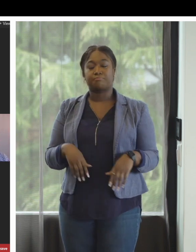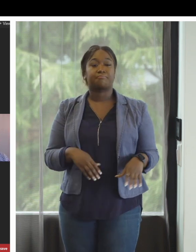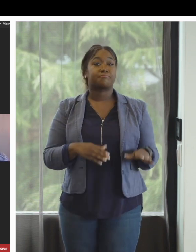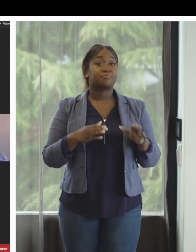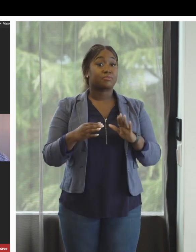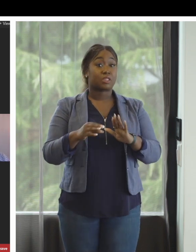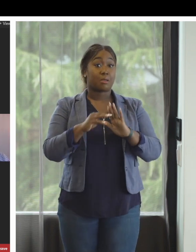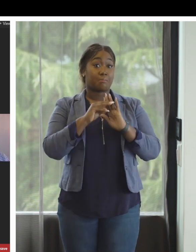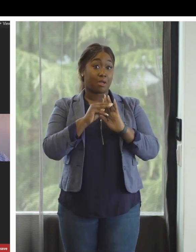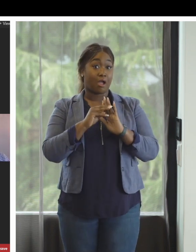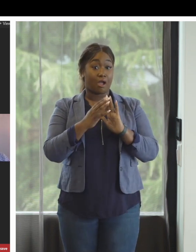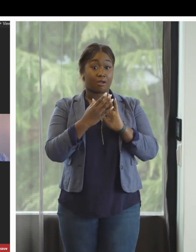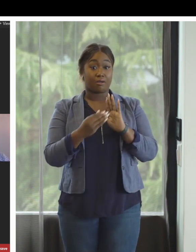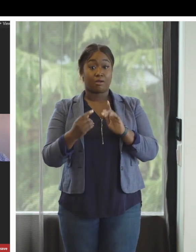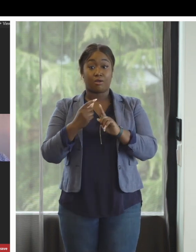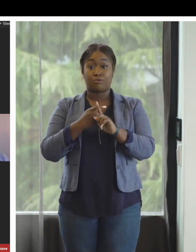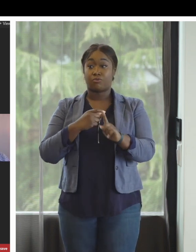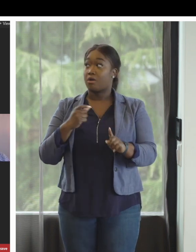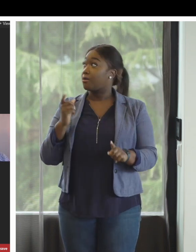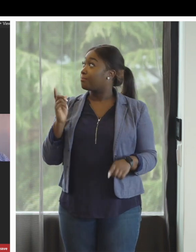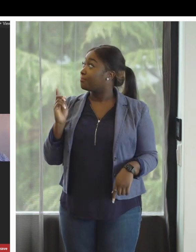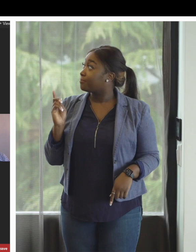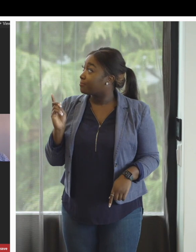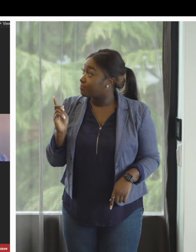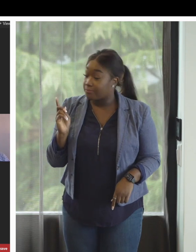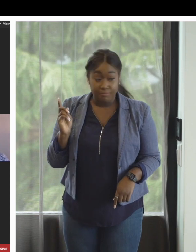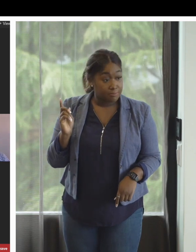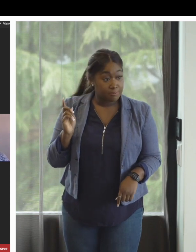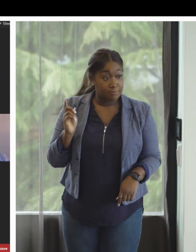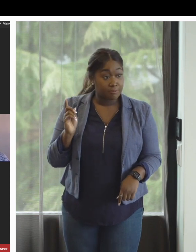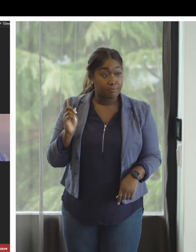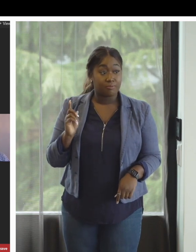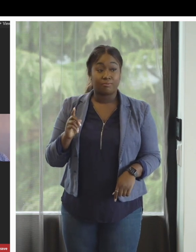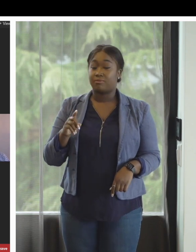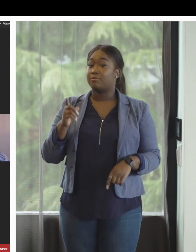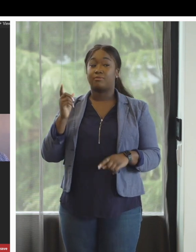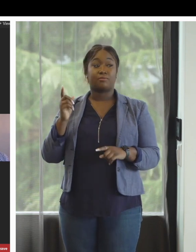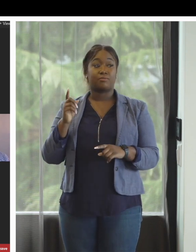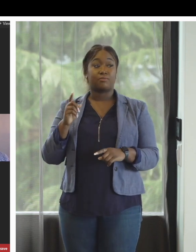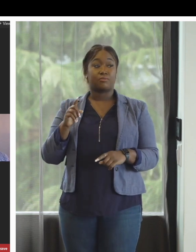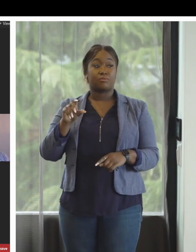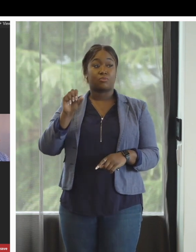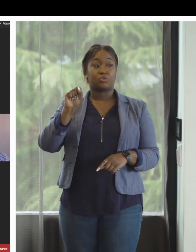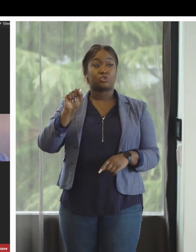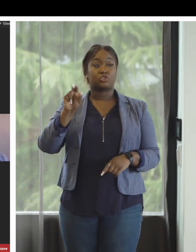the standard flex standard, and there's lot of great